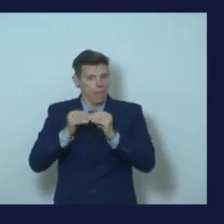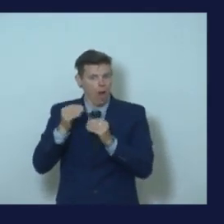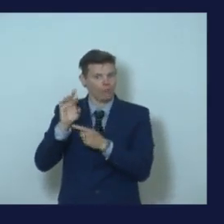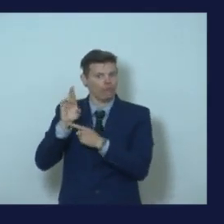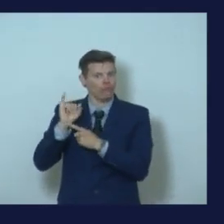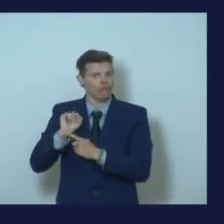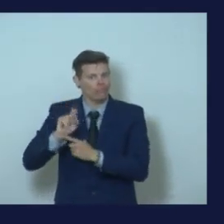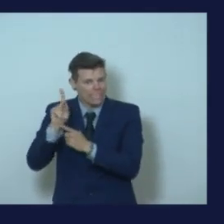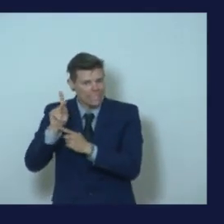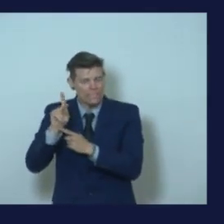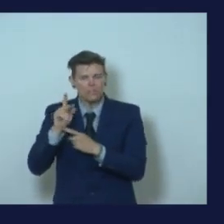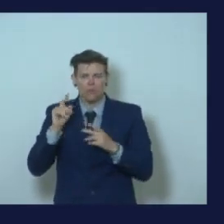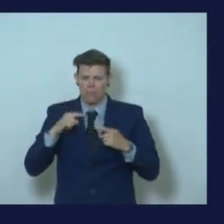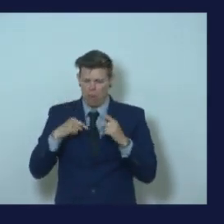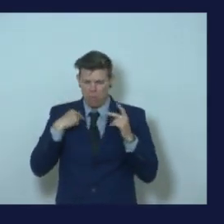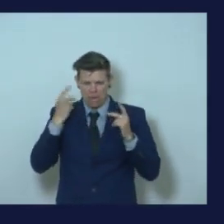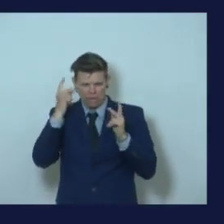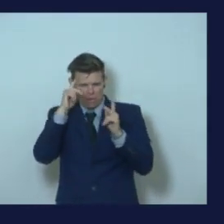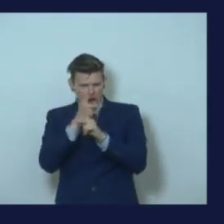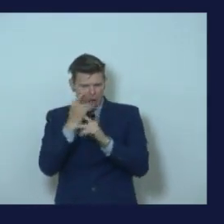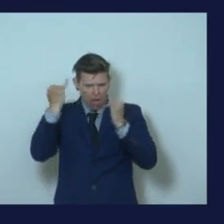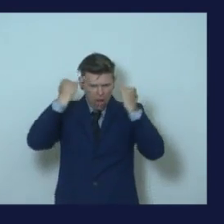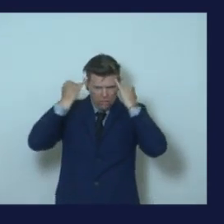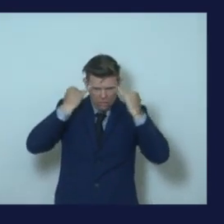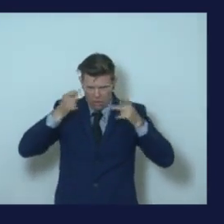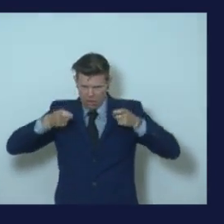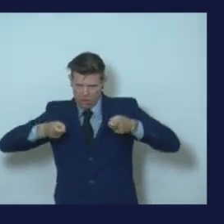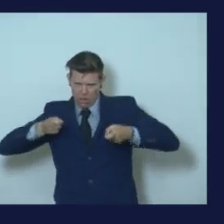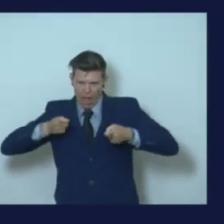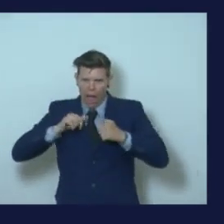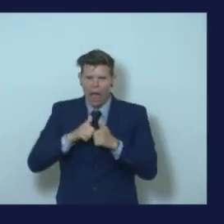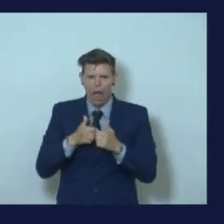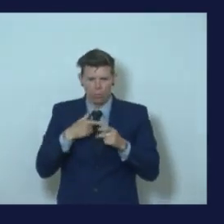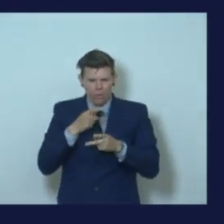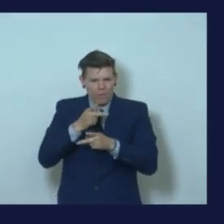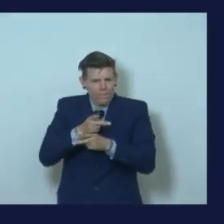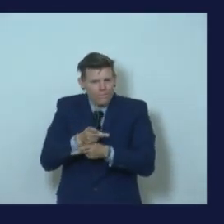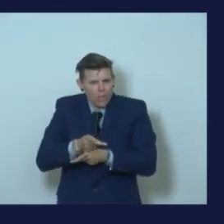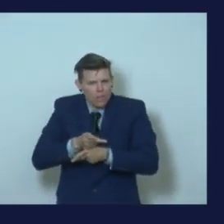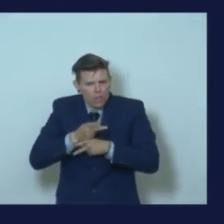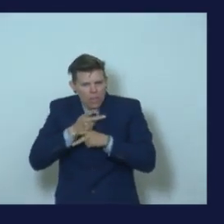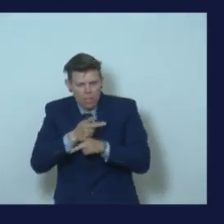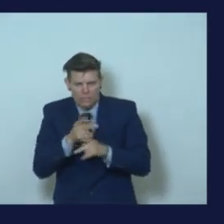I HAVE NO DOUBT THAT THE NEW MEXICO PUBLIC IS CLEAR THAT WE HAVE INTRODUCED RISK.